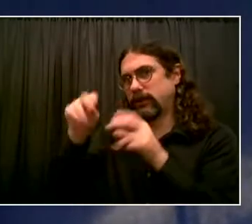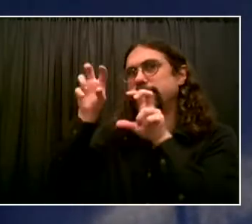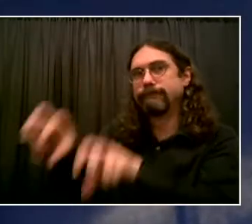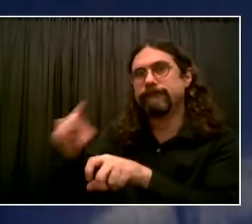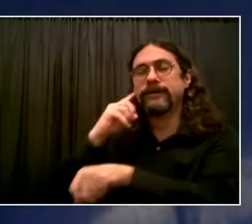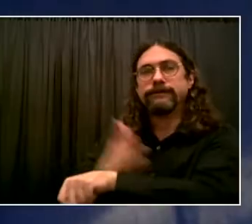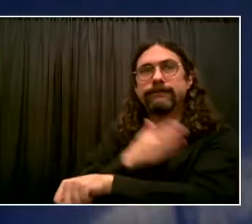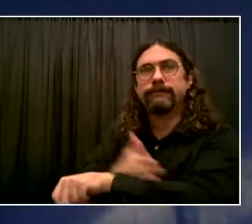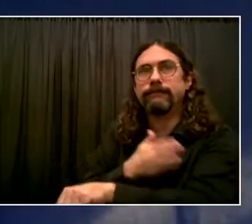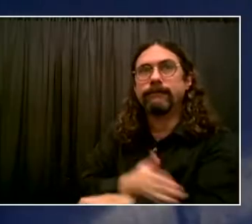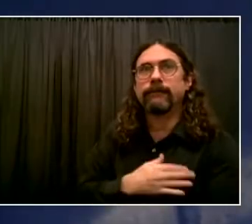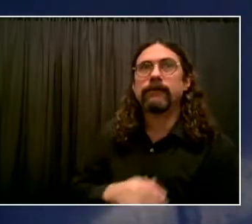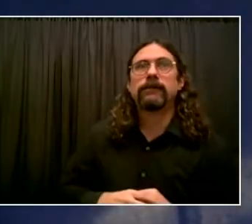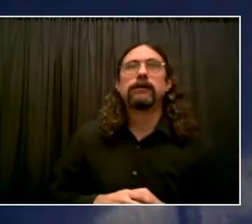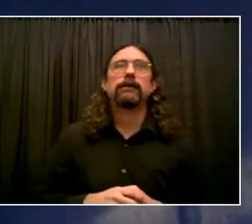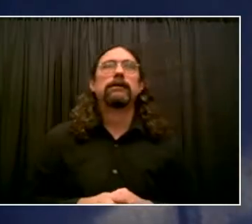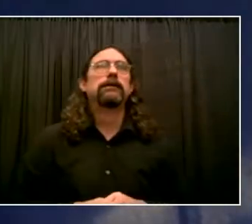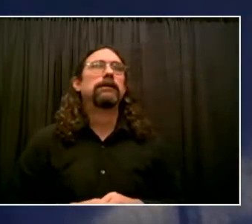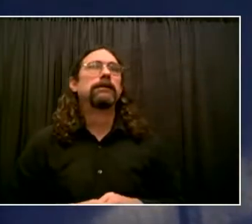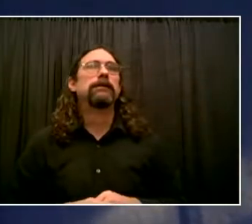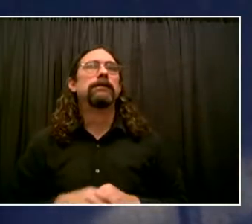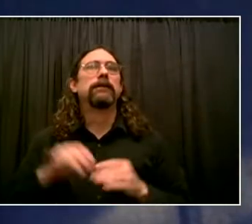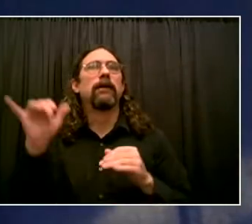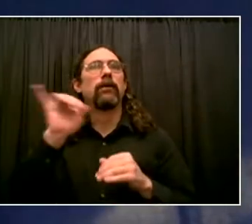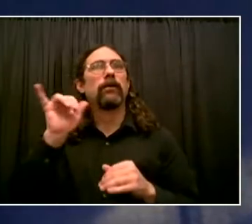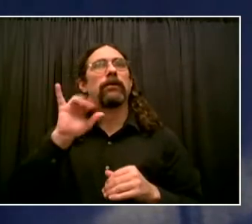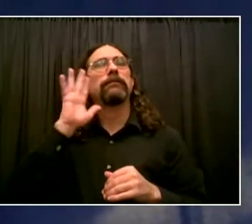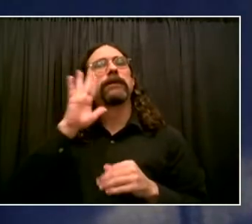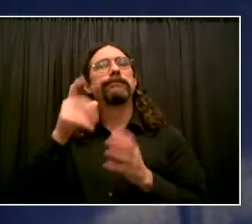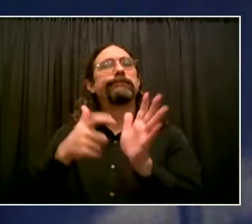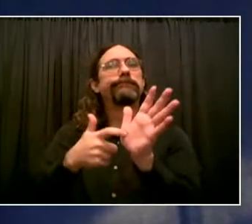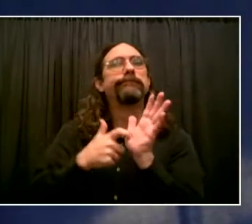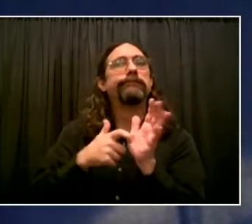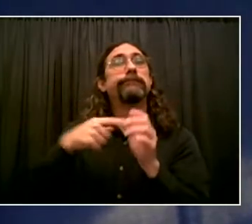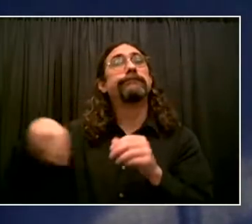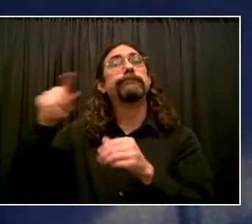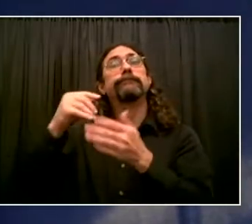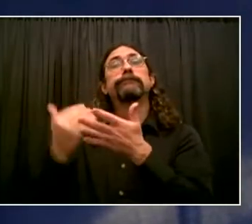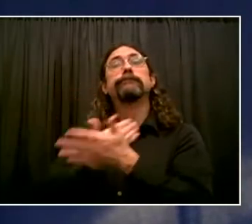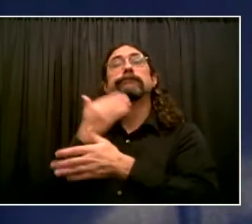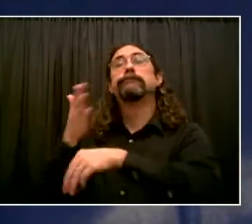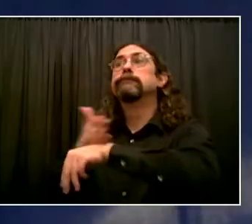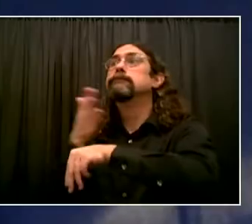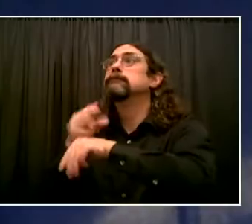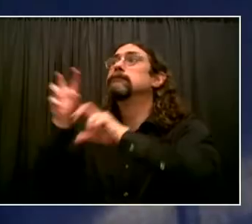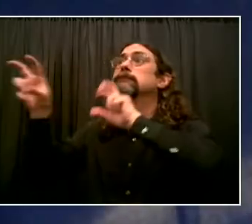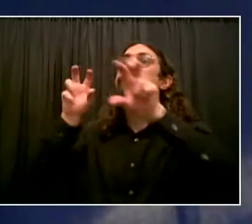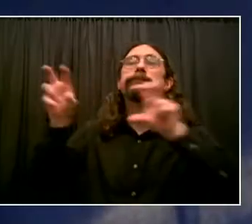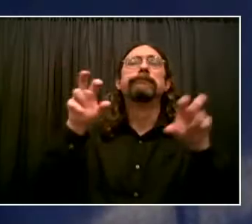THIS IGS OING TO HELP WITH THAT. RULES THAT REQUIRE NEW DEVELOPMENT